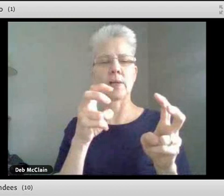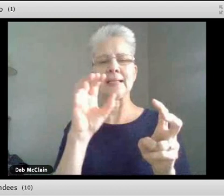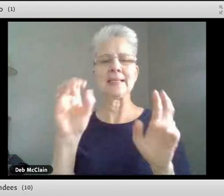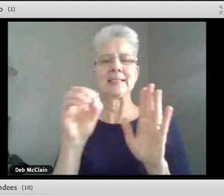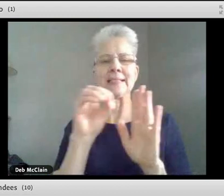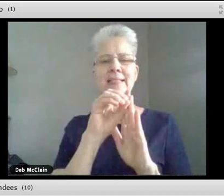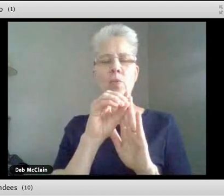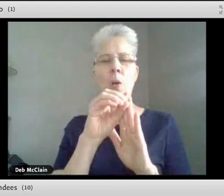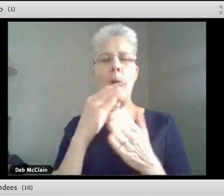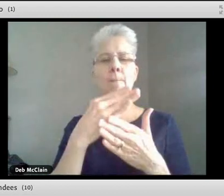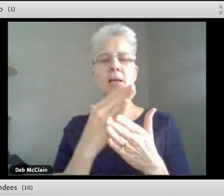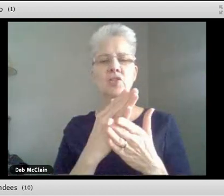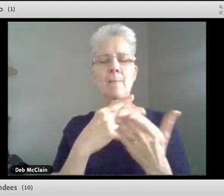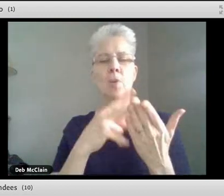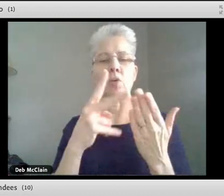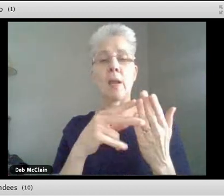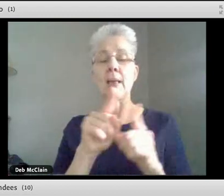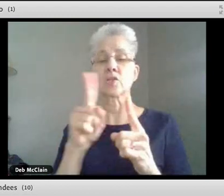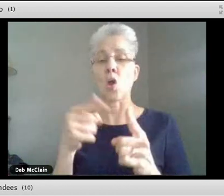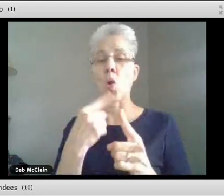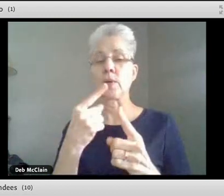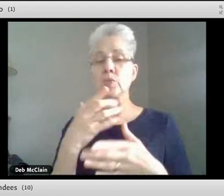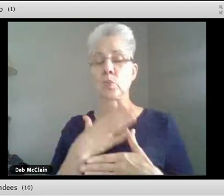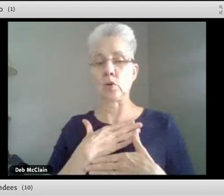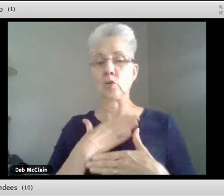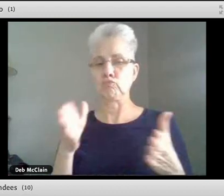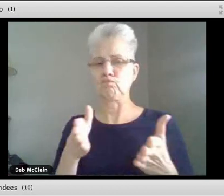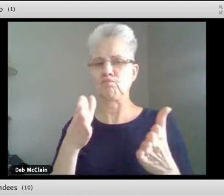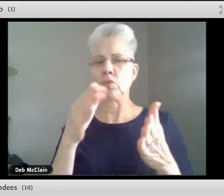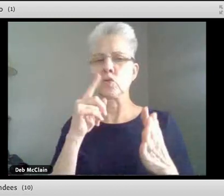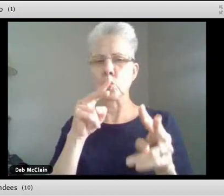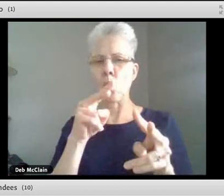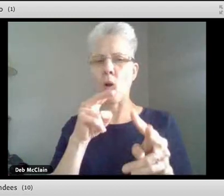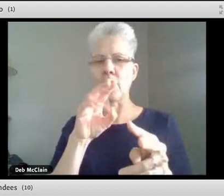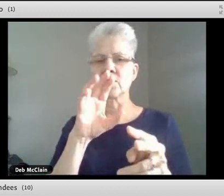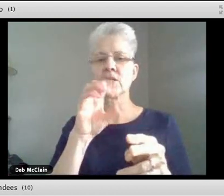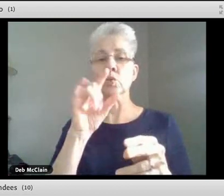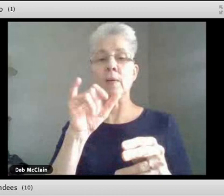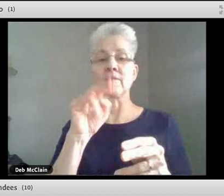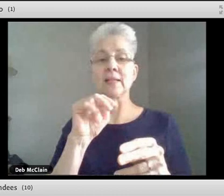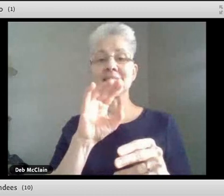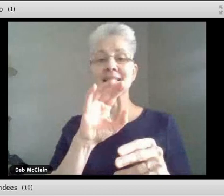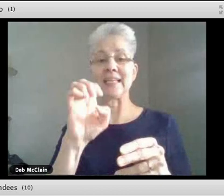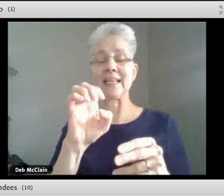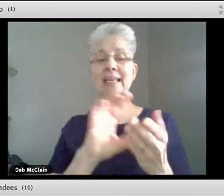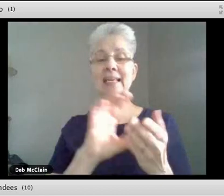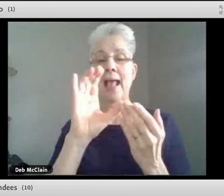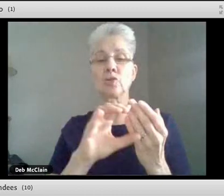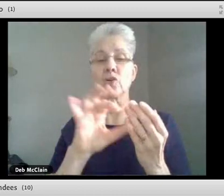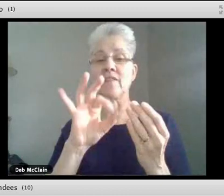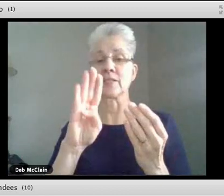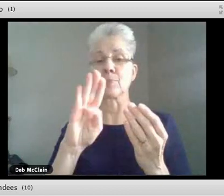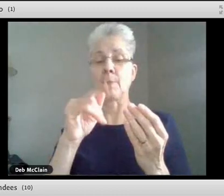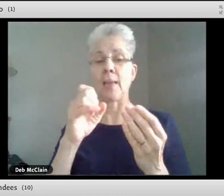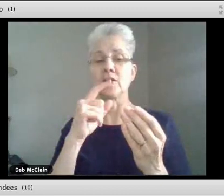on the SWFLN CE calendar, the SWFLN Facebook page, or your message from the LISTSERV. Thank you, everyone, for attending, and have a great rest of the day.